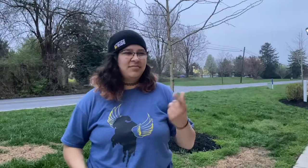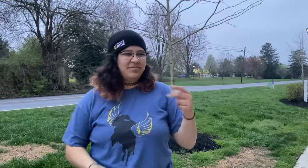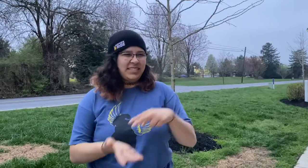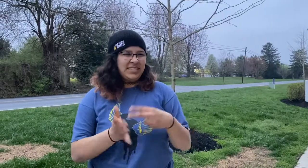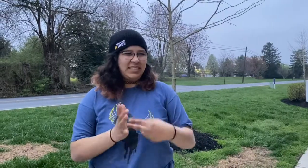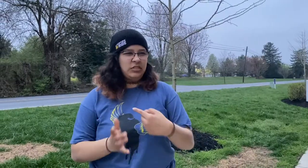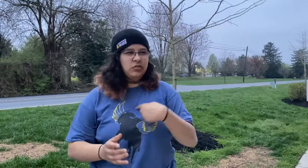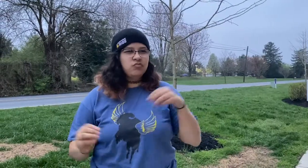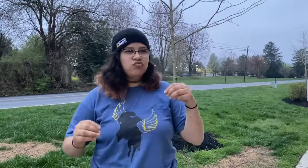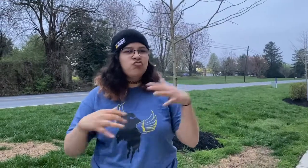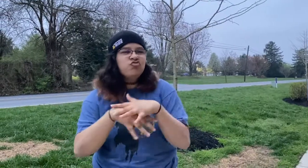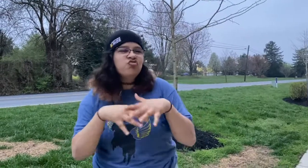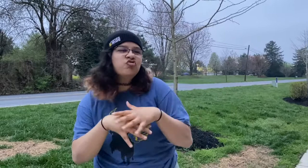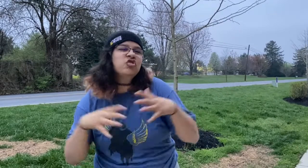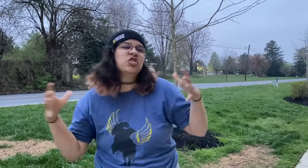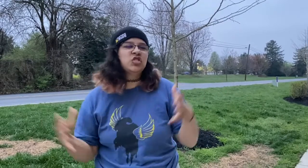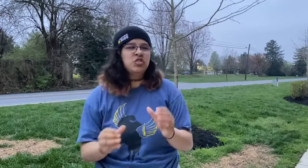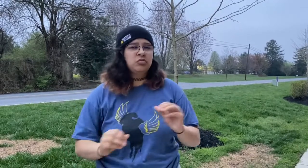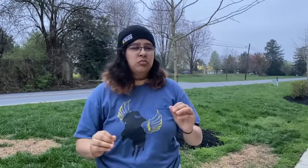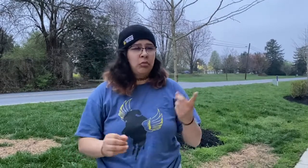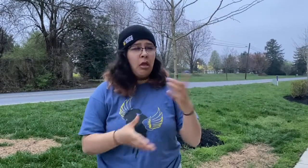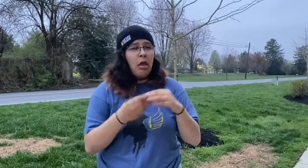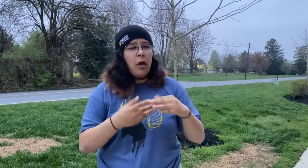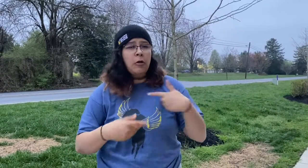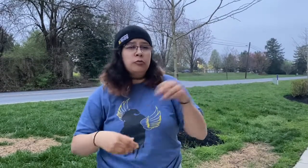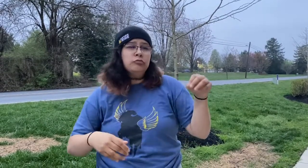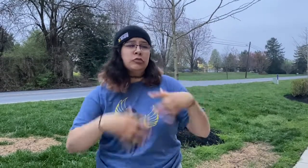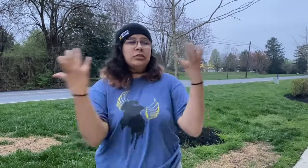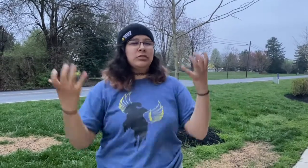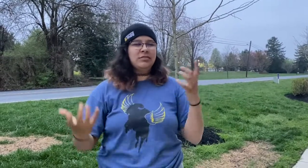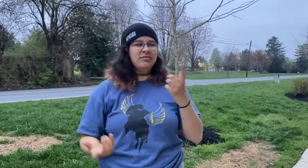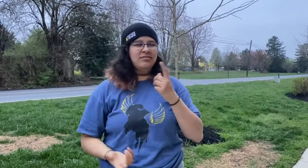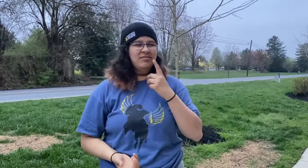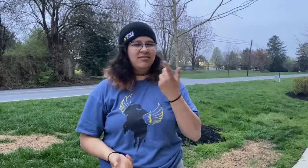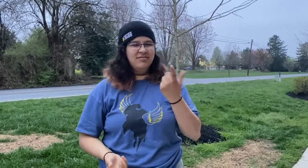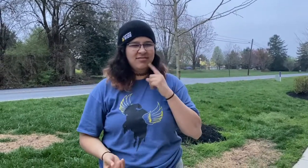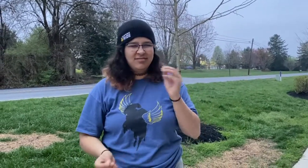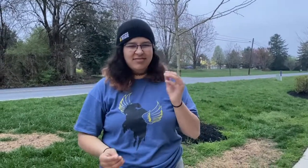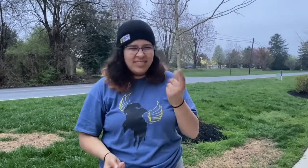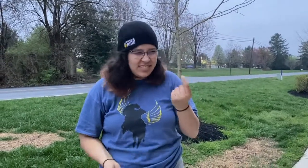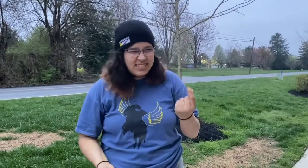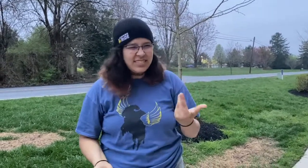Um, but we did not have any rave or something like that? Why did you say you had too much when you did not?